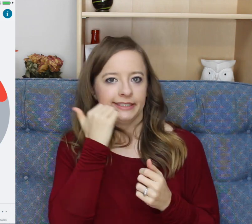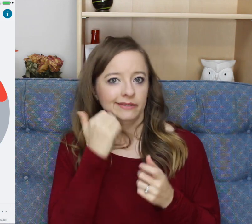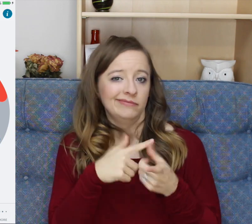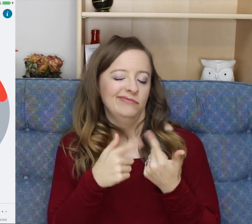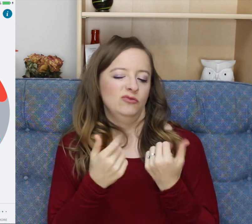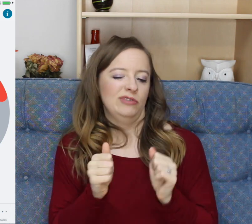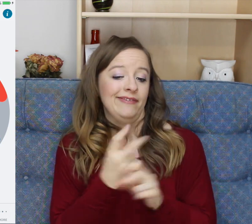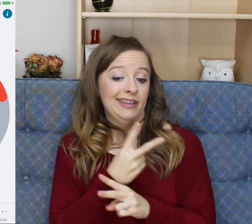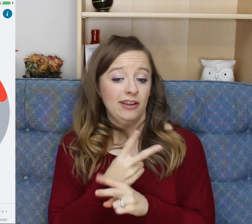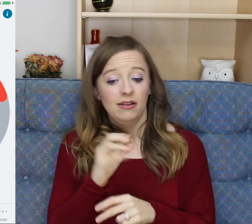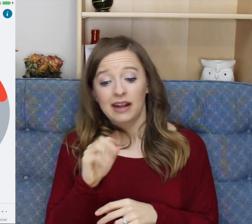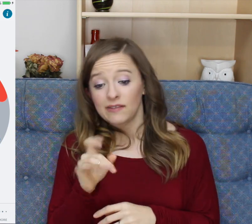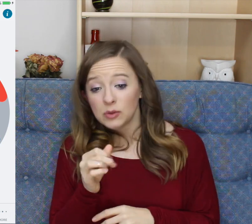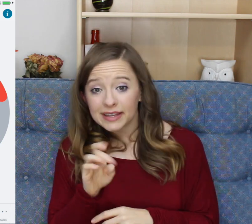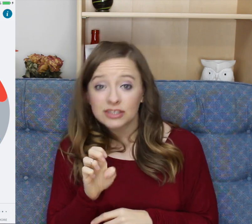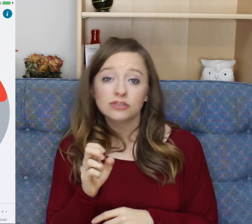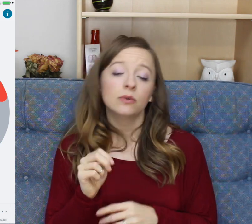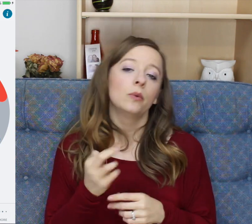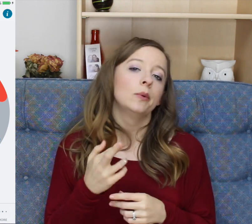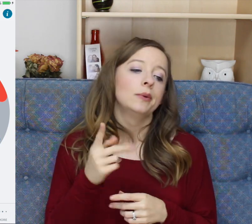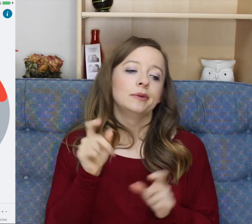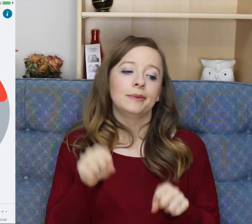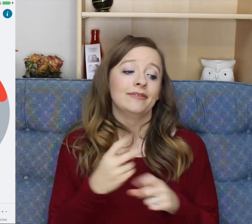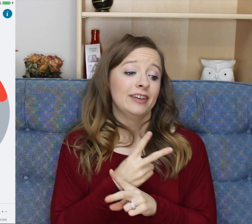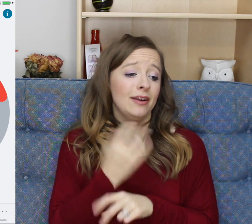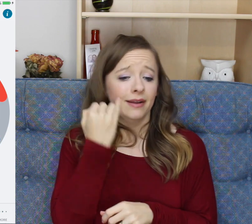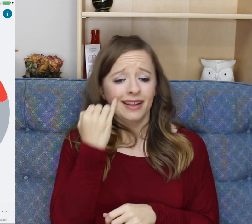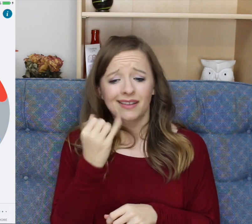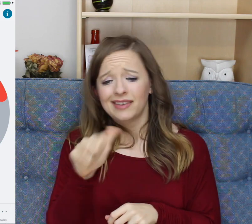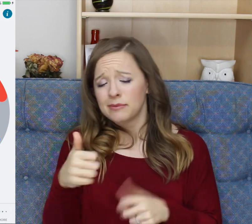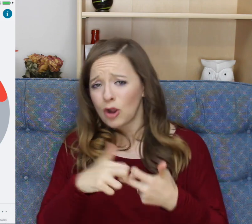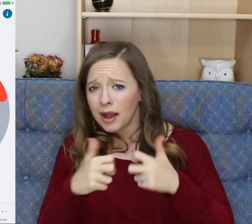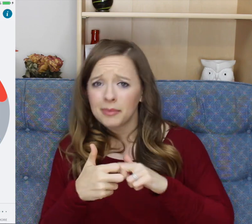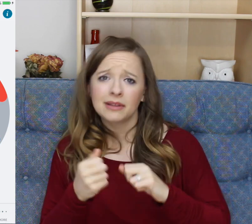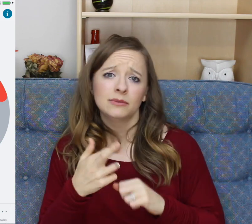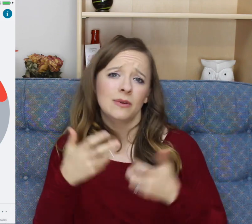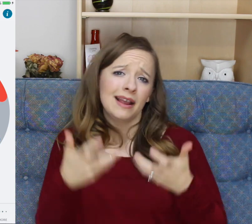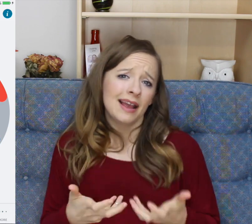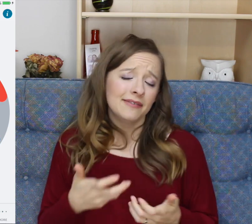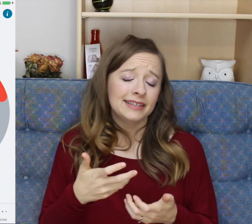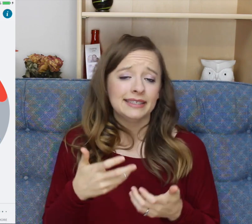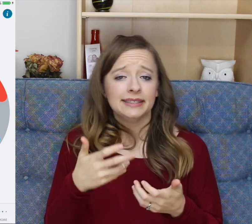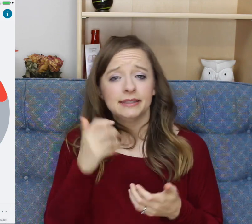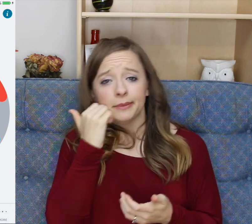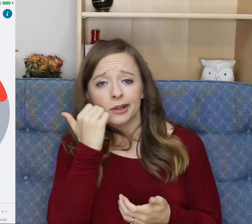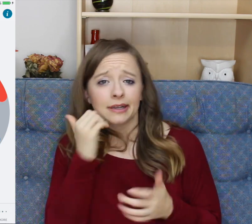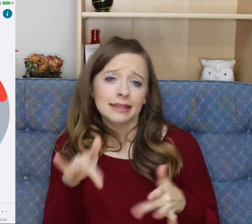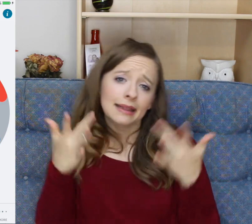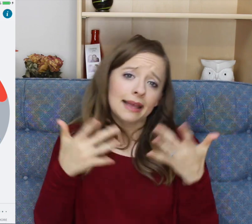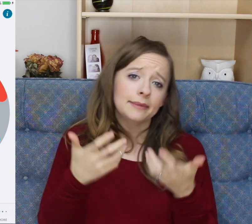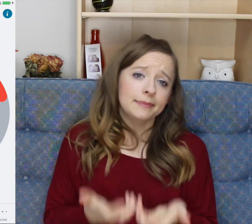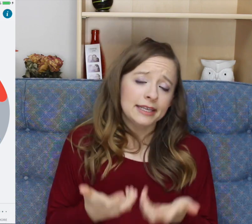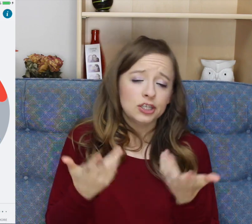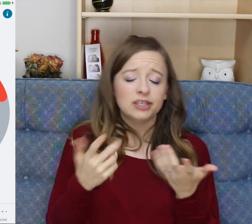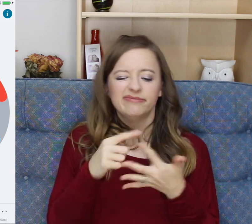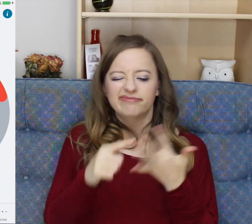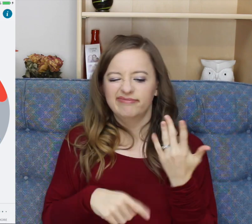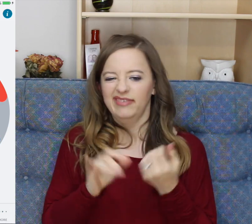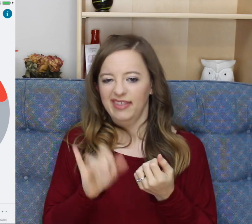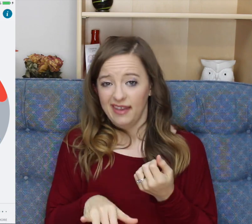and kind of figure out either ovulation or you can figure out if you're having issues, or heavy periods, light periods, all of that.